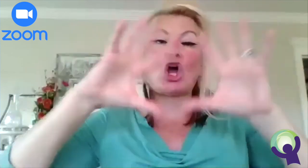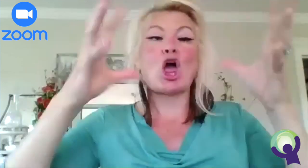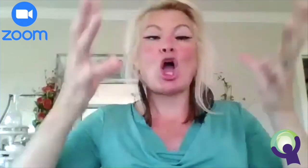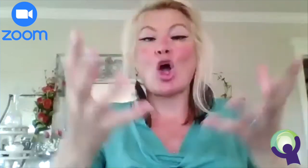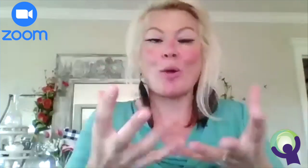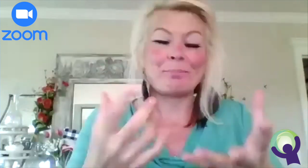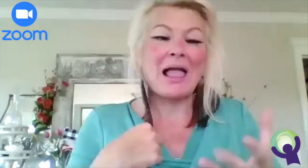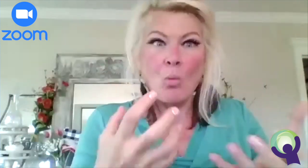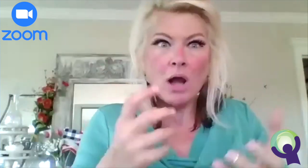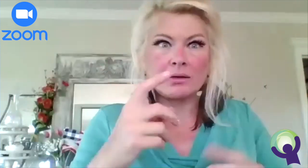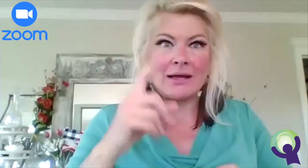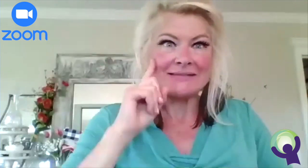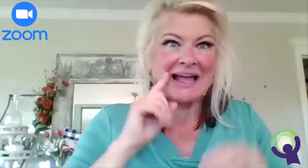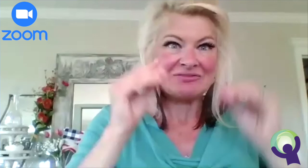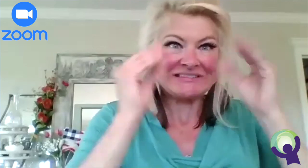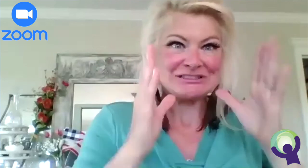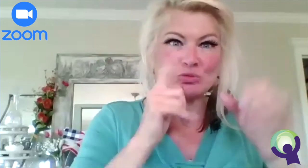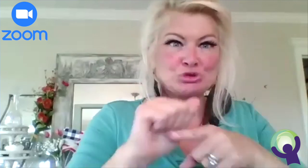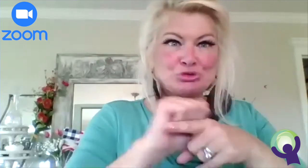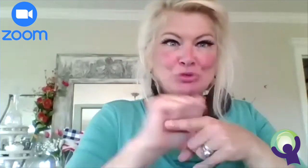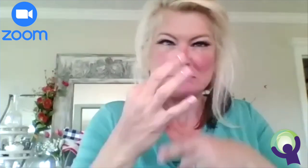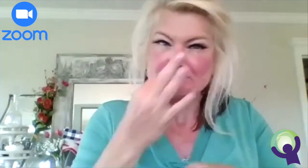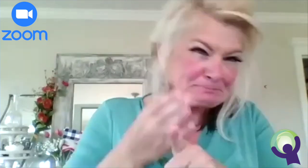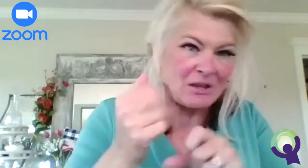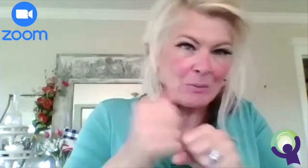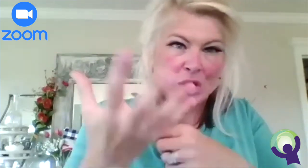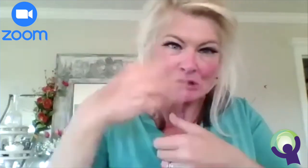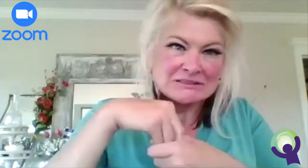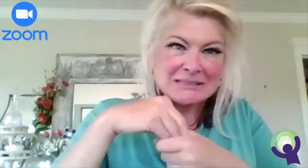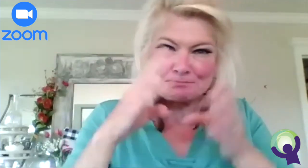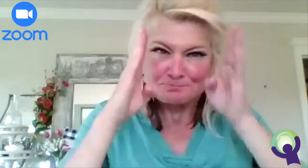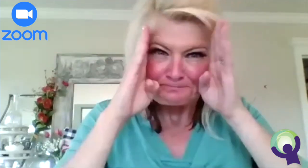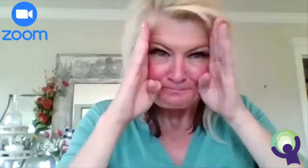in my perfect world having a teacher who